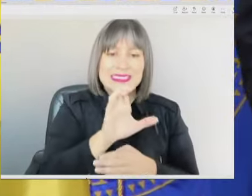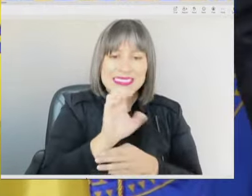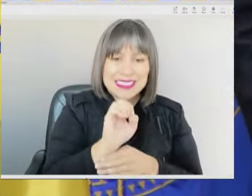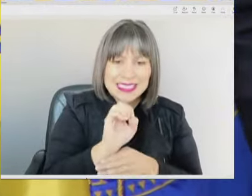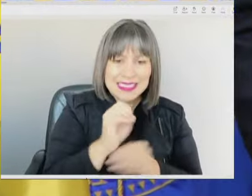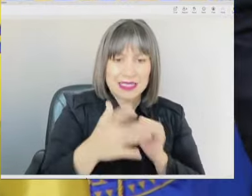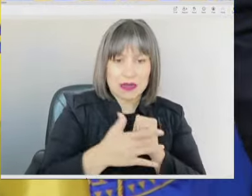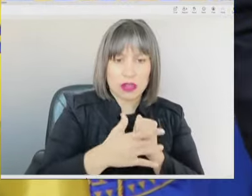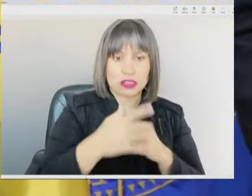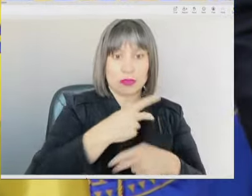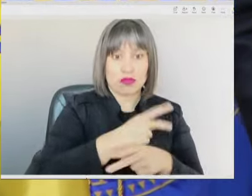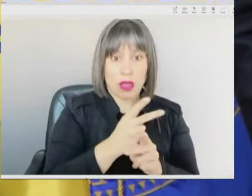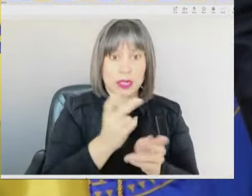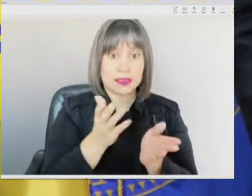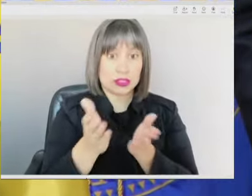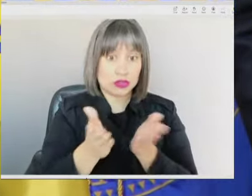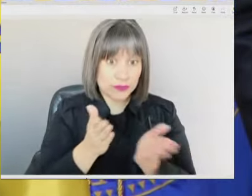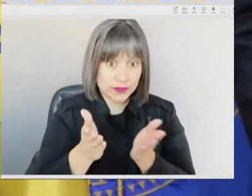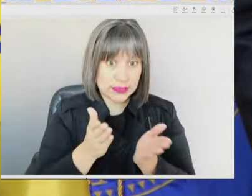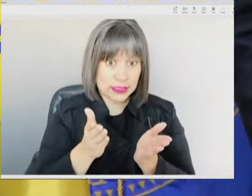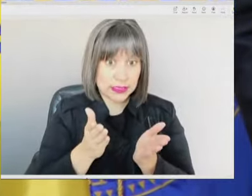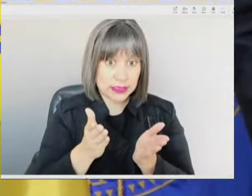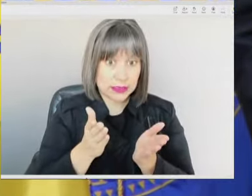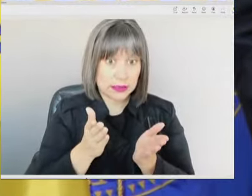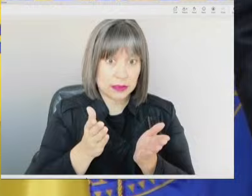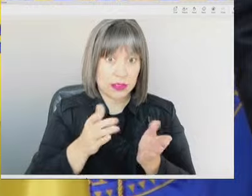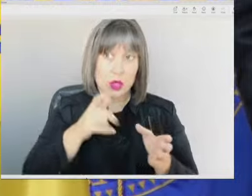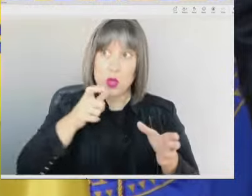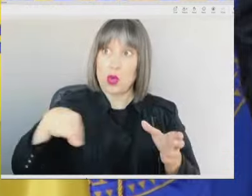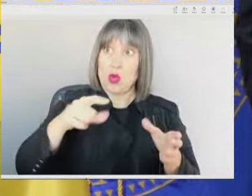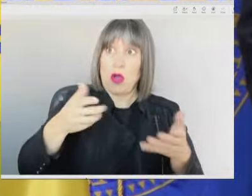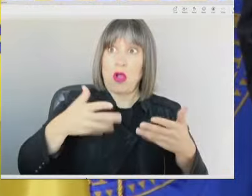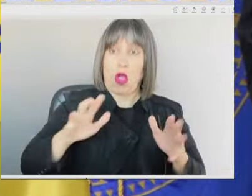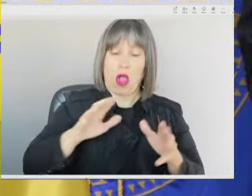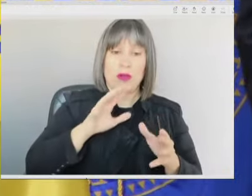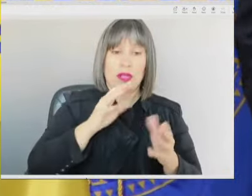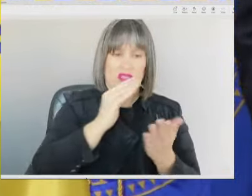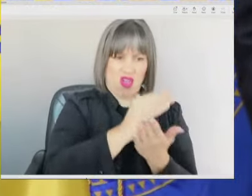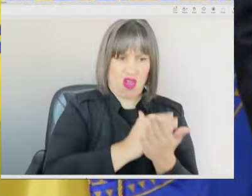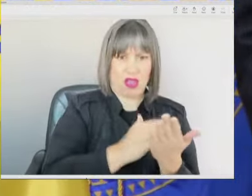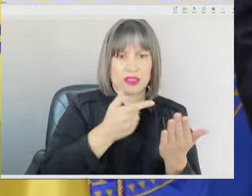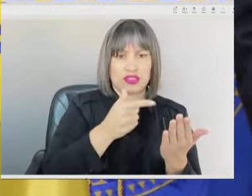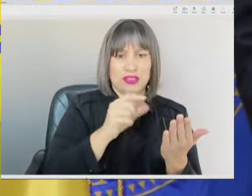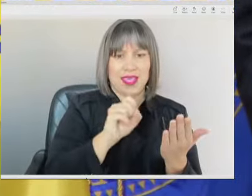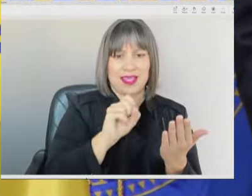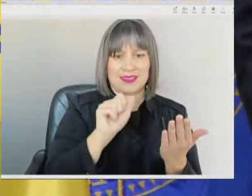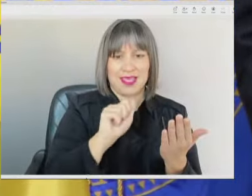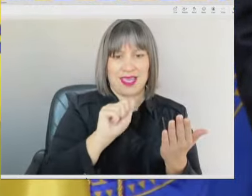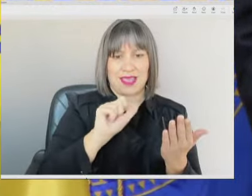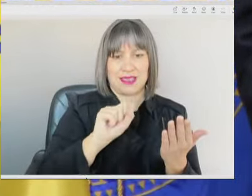services who are already on the GSA schedule. So we're making that transparent and highlighting